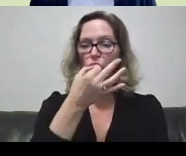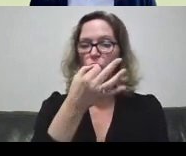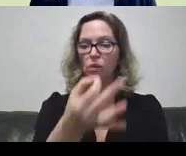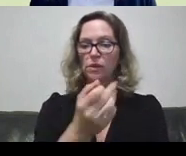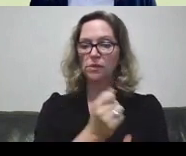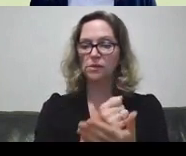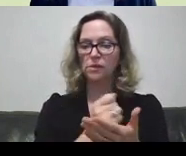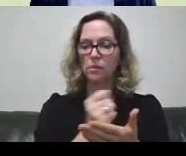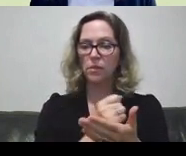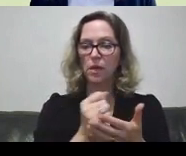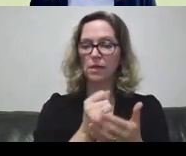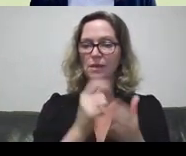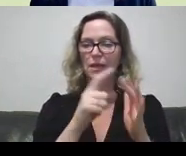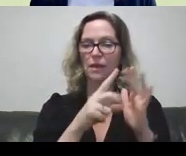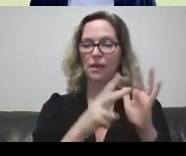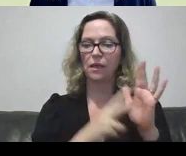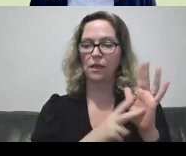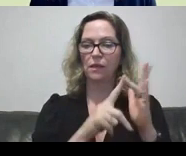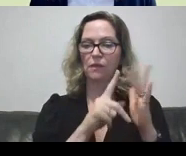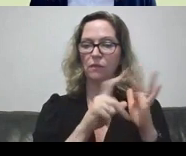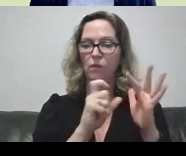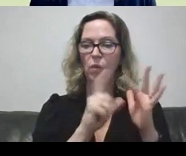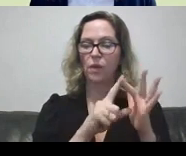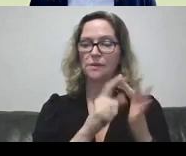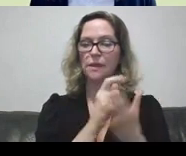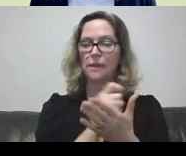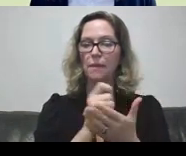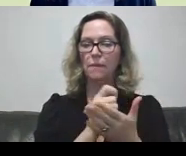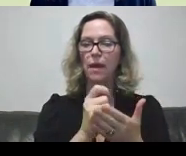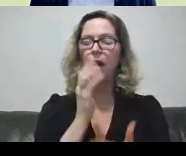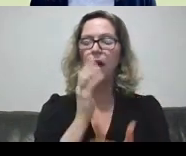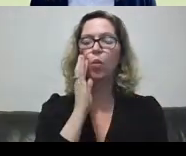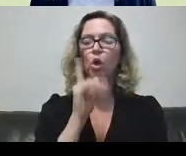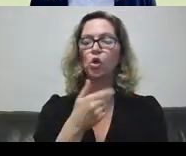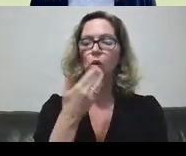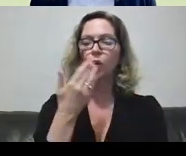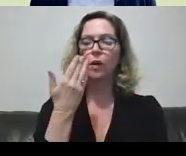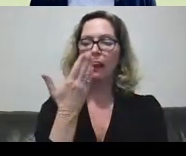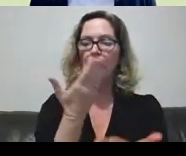details and the claim dates. Some people prefer to do this via paper